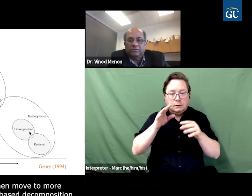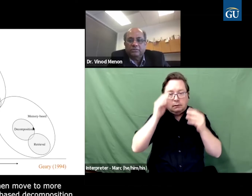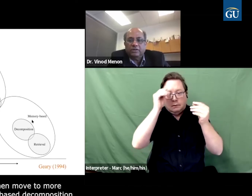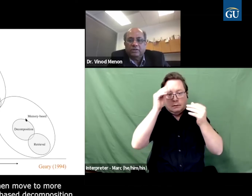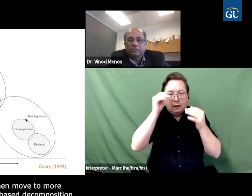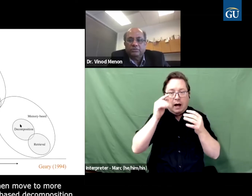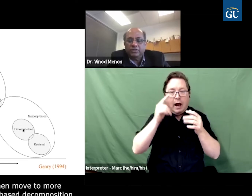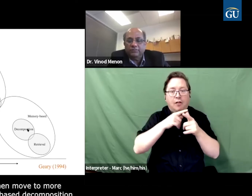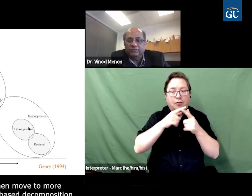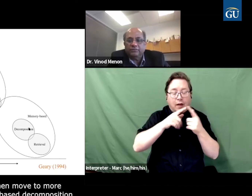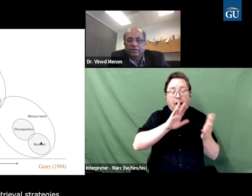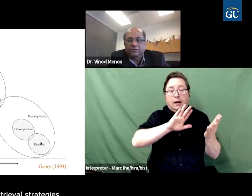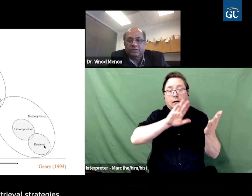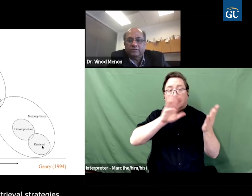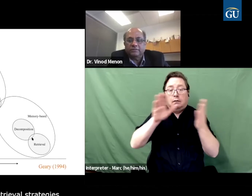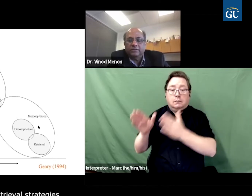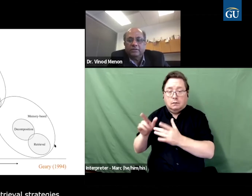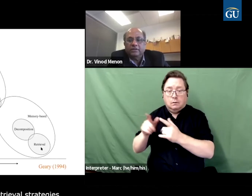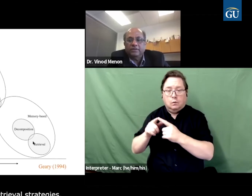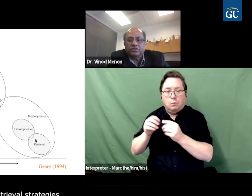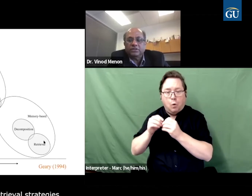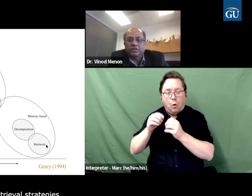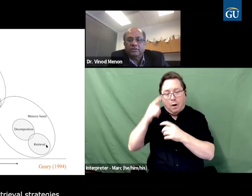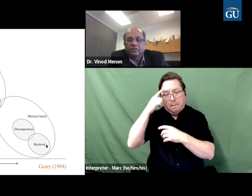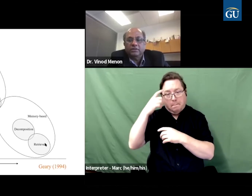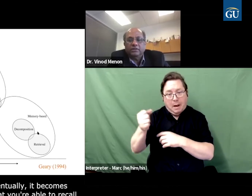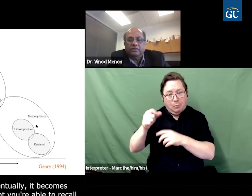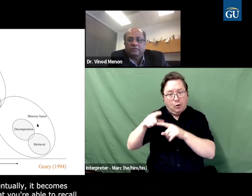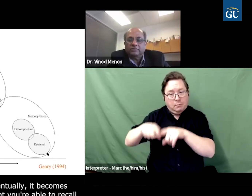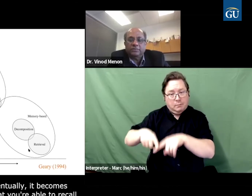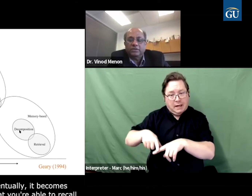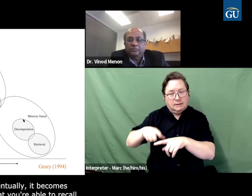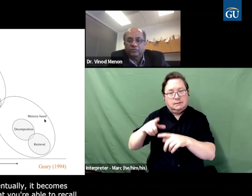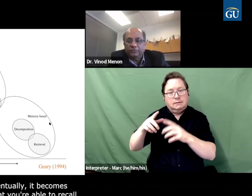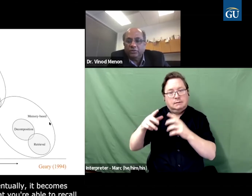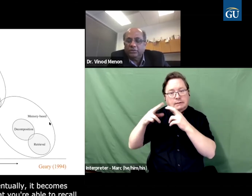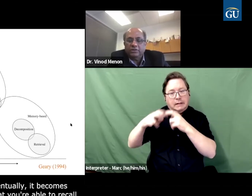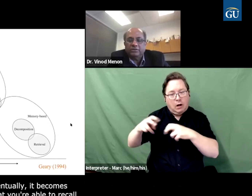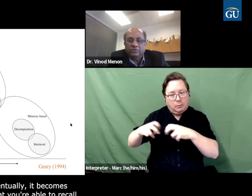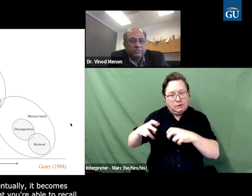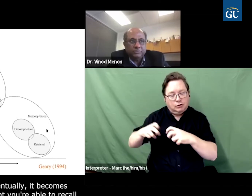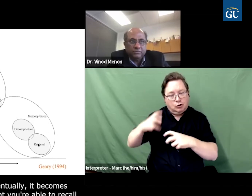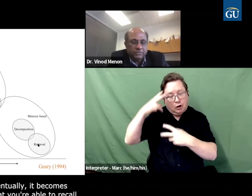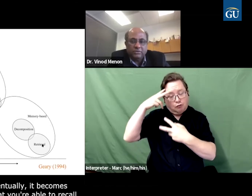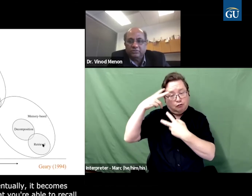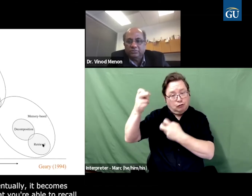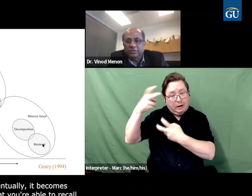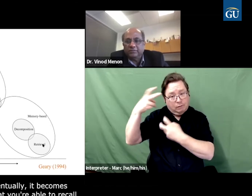decomposition and retrieval strategies and eventually